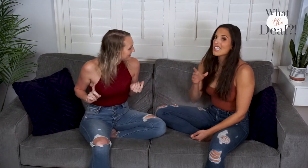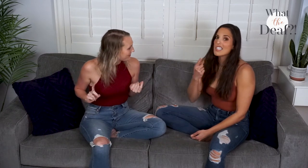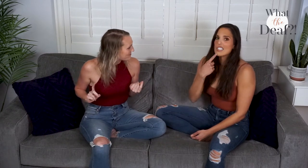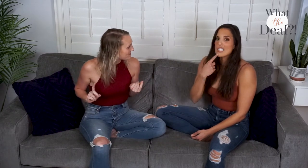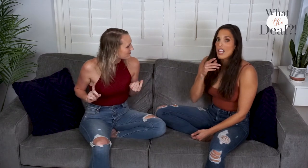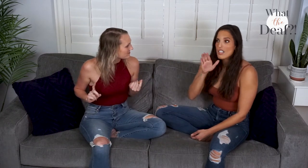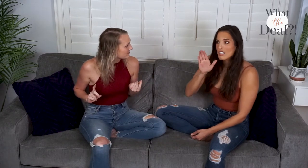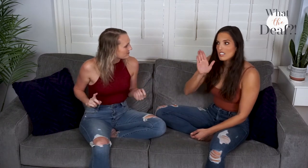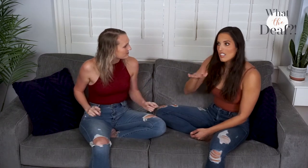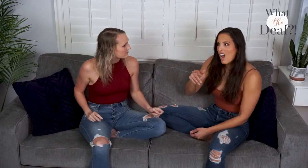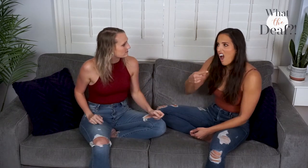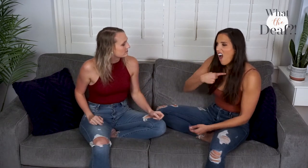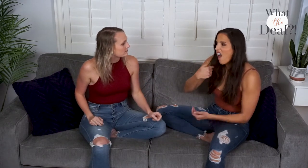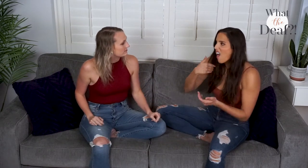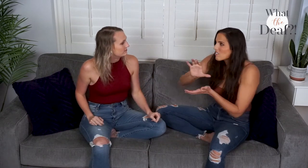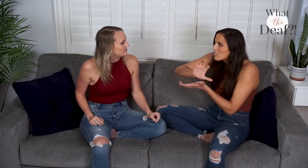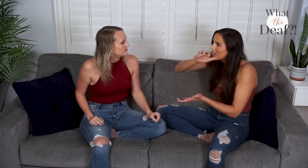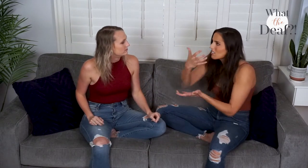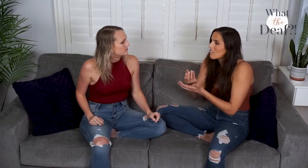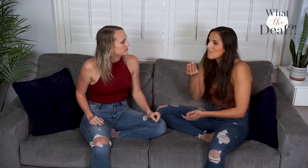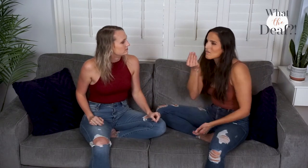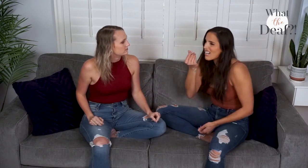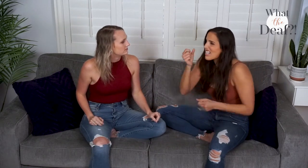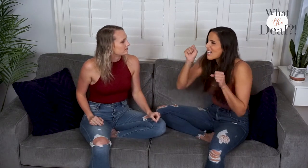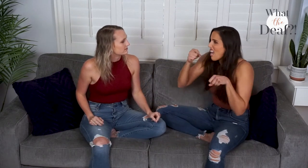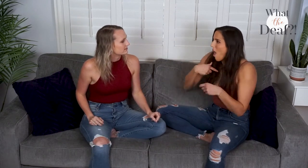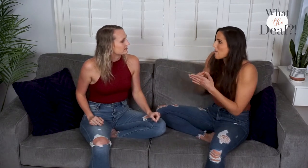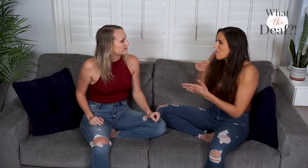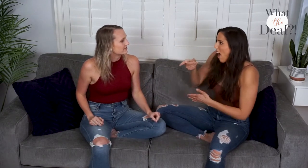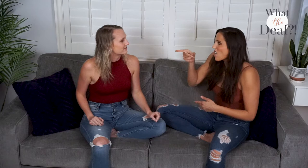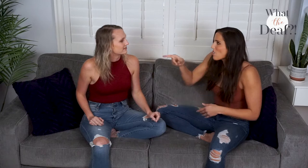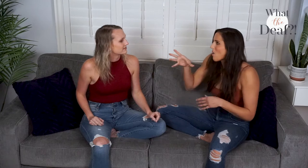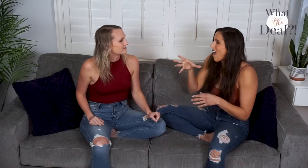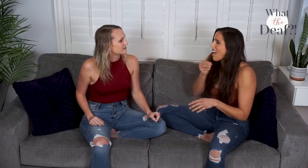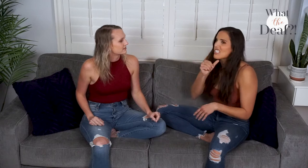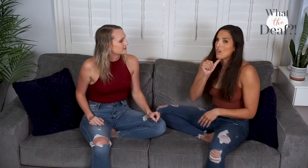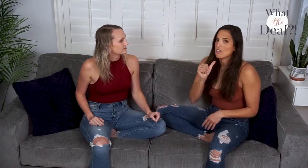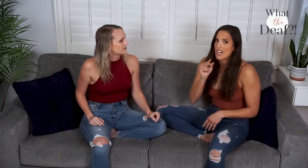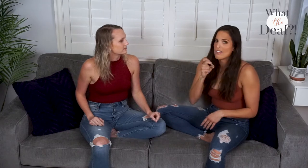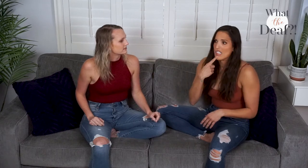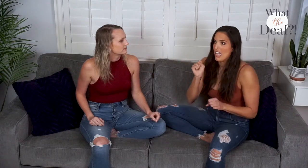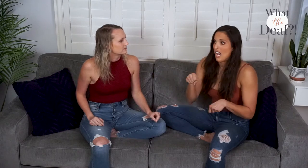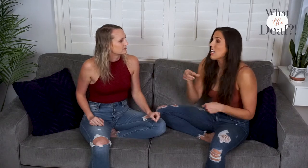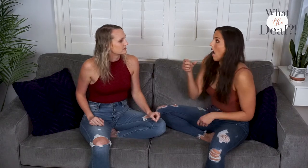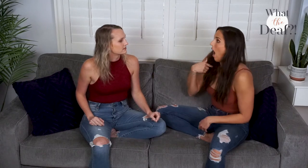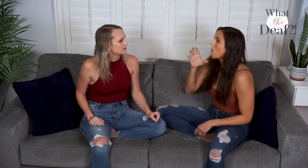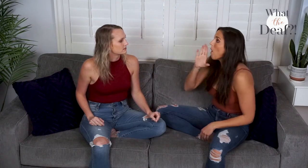He said, “Hey, I have a ton of money, can I buy you–” Oh wait, he didn’t say “can”.